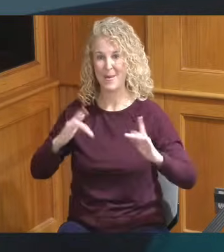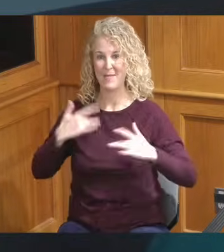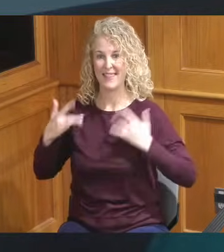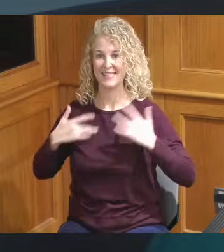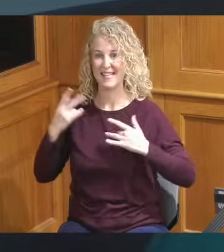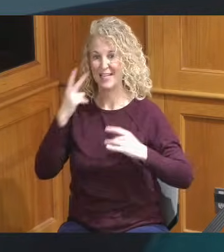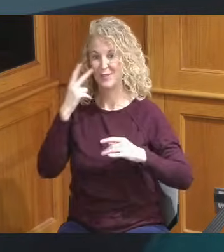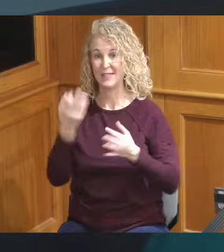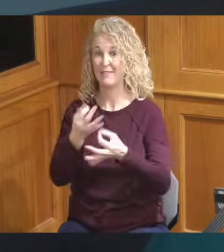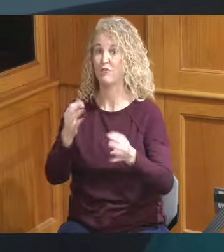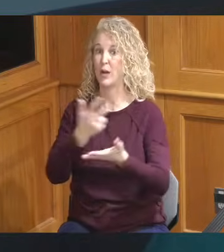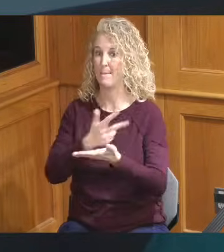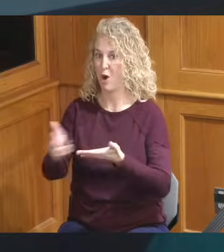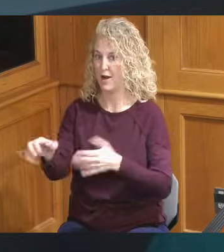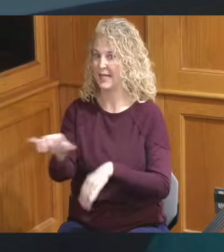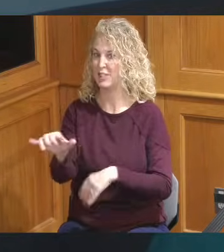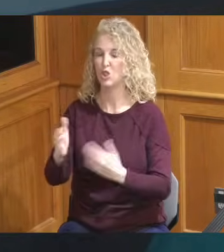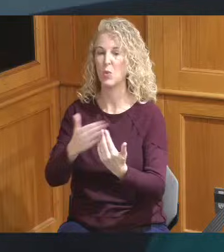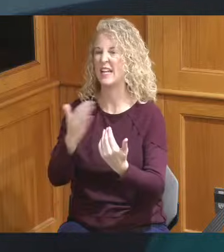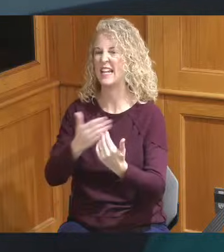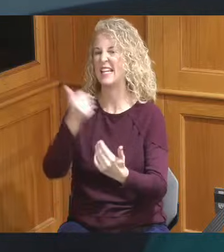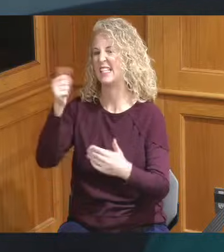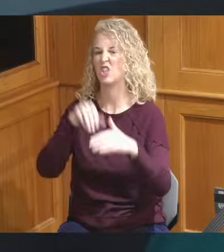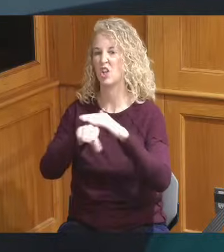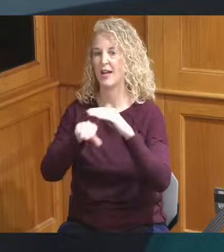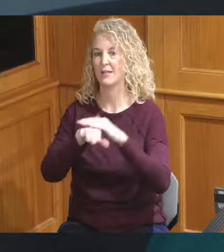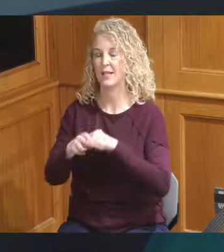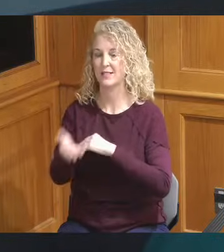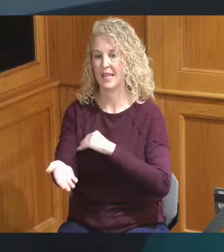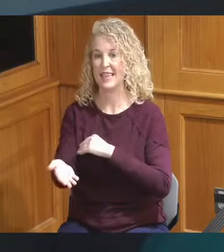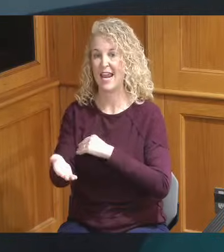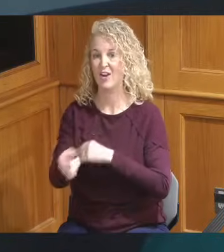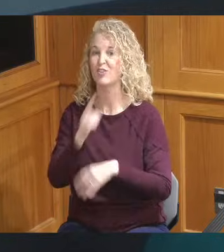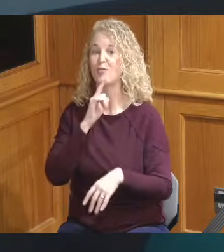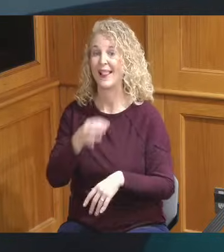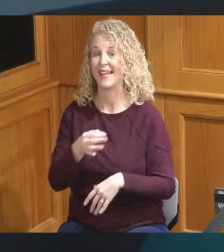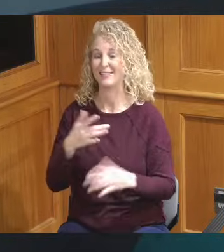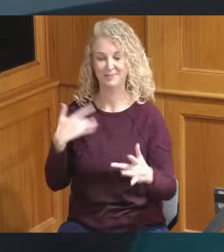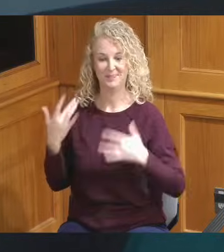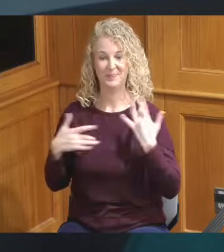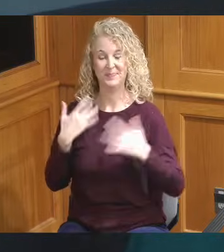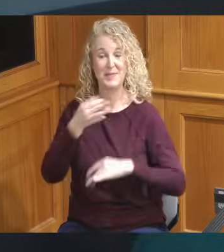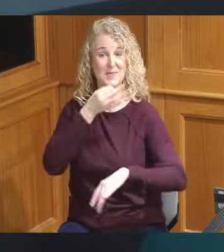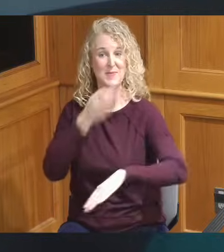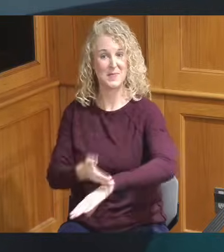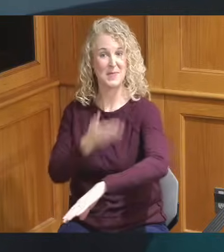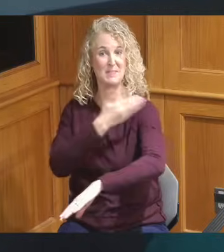the free parking as well and accessibility. So, it's coming along really, uh, really well. A lot